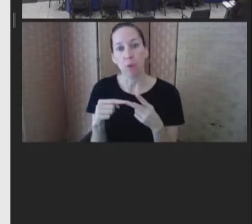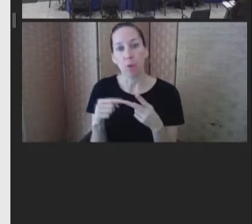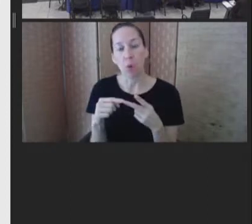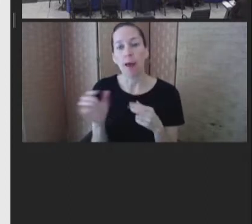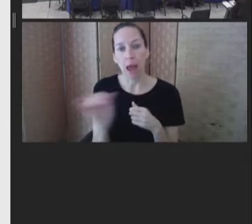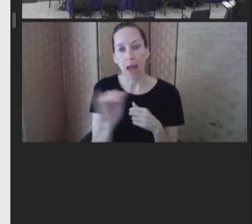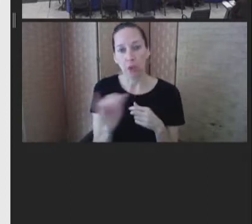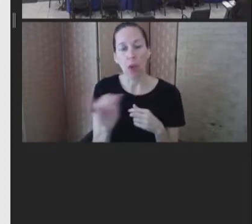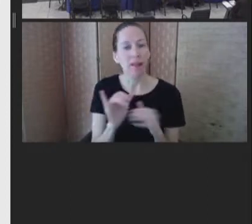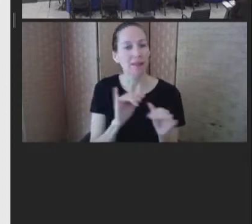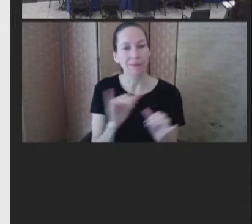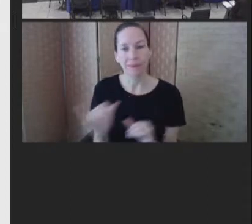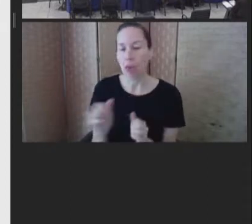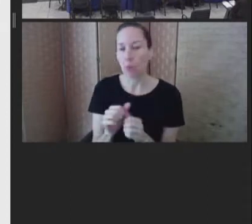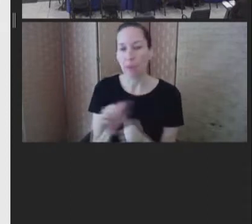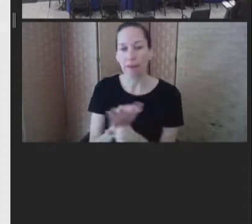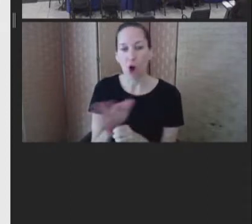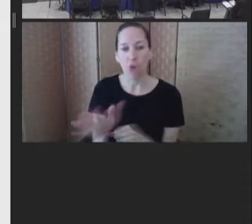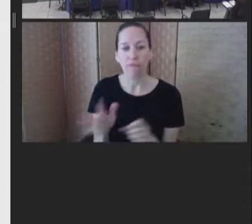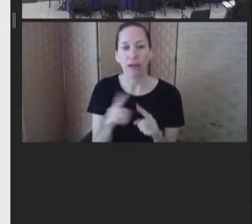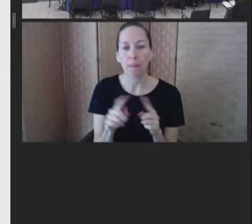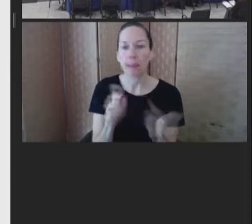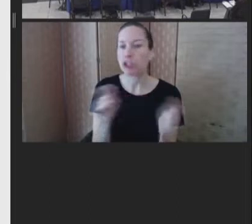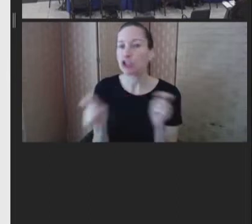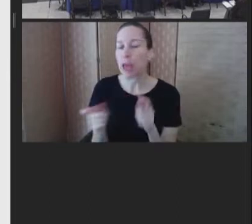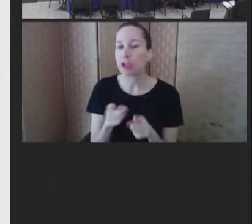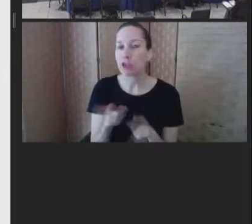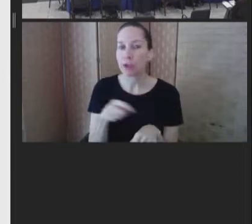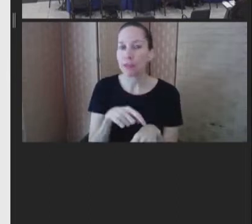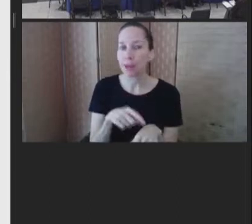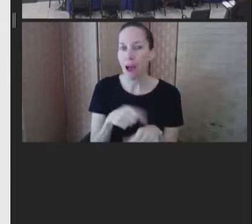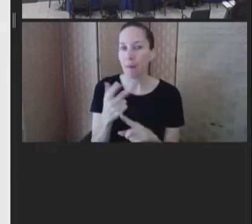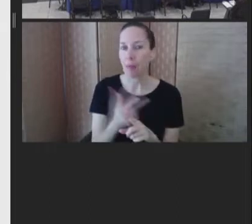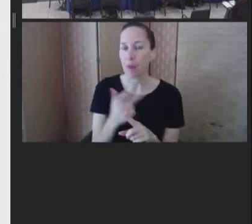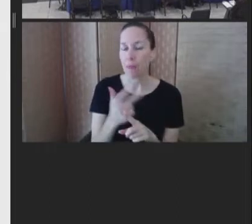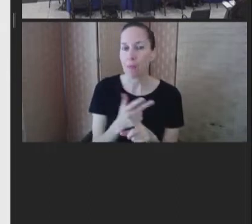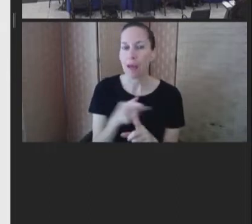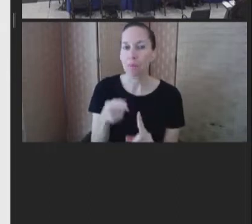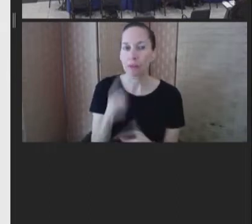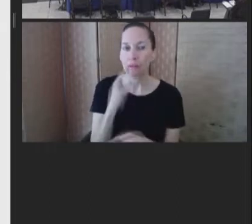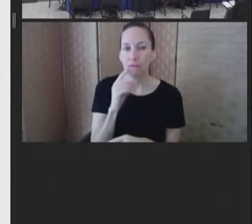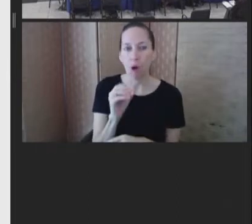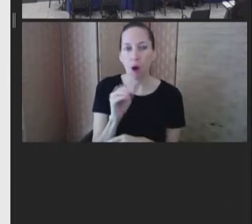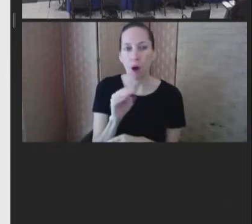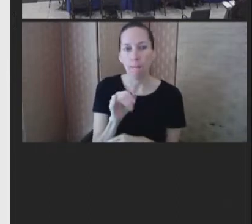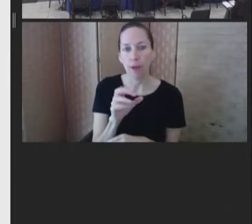is a rapid decay over time within three months, particularly for the Omicron titers. Next slides.